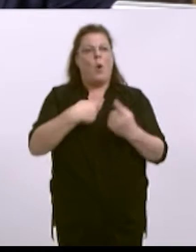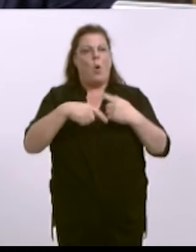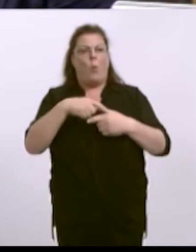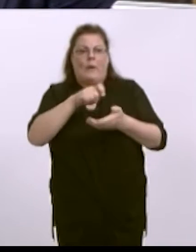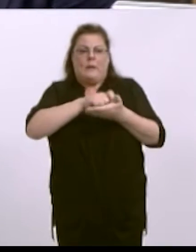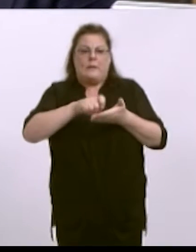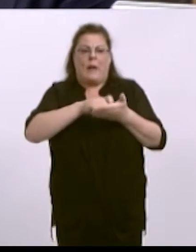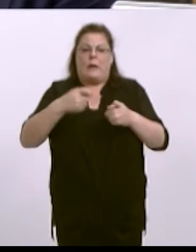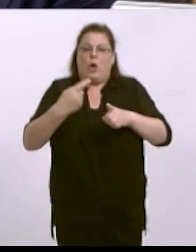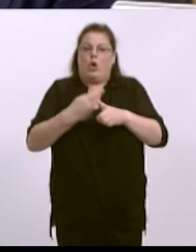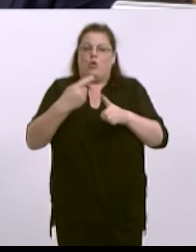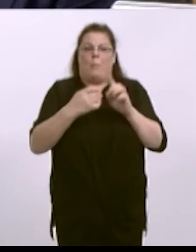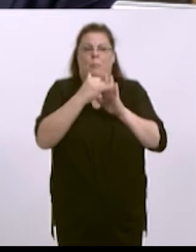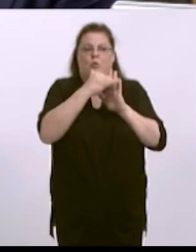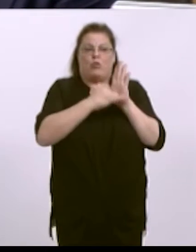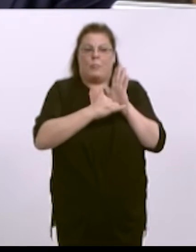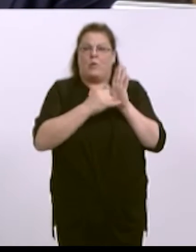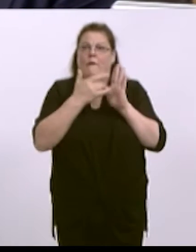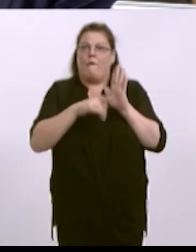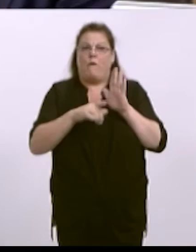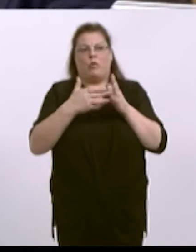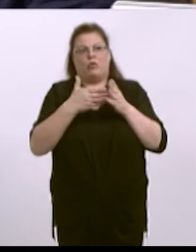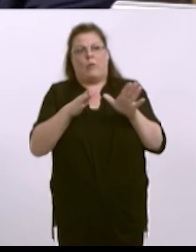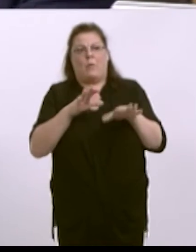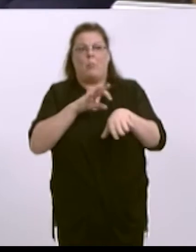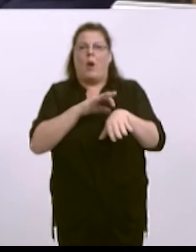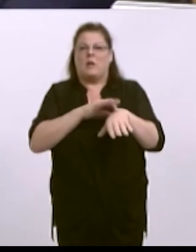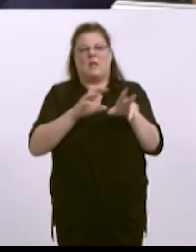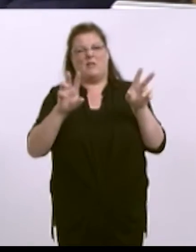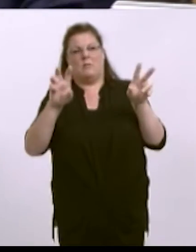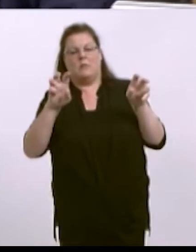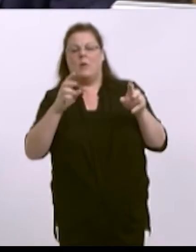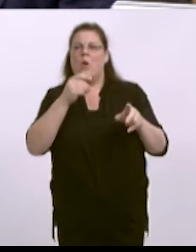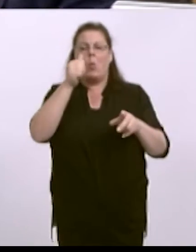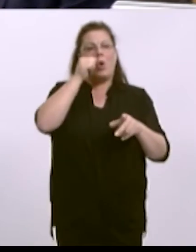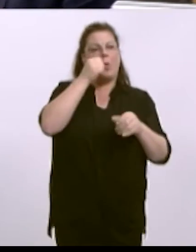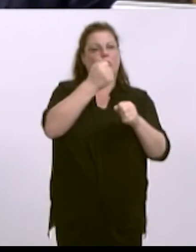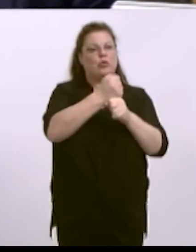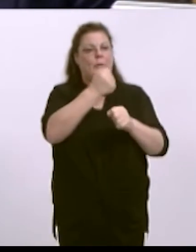prescription for general practice can attest, workload pressures upon GPs are undermining